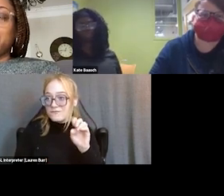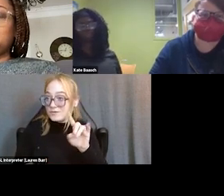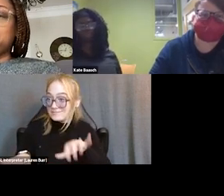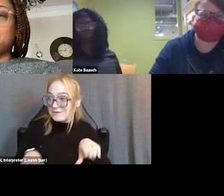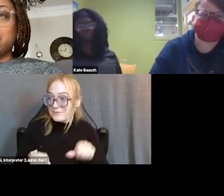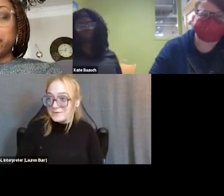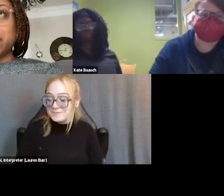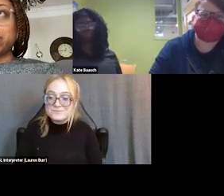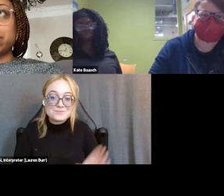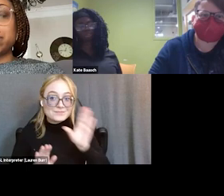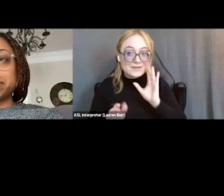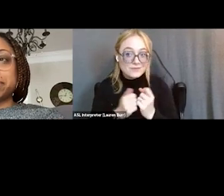Hi everyone. Can you see and hear me?